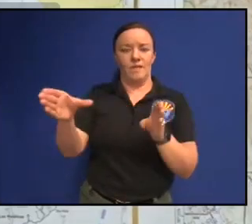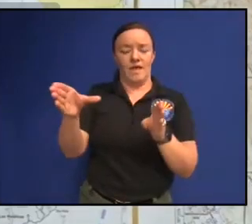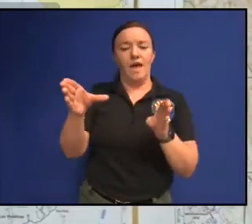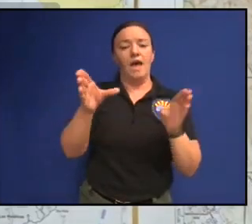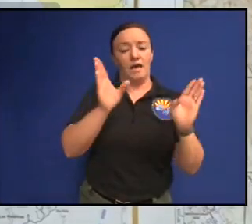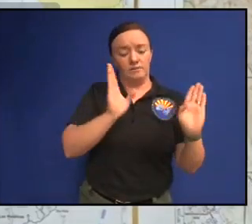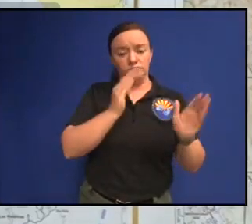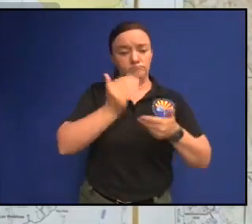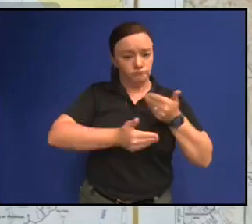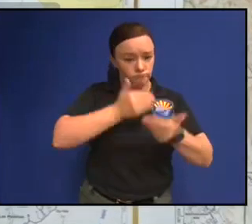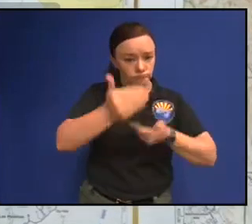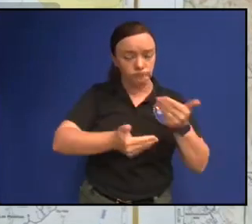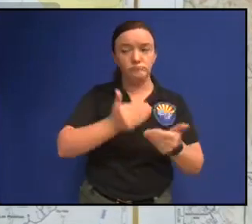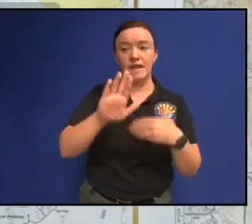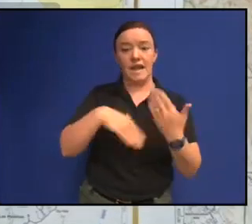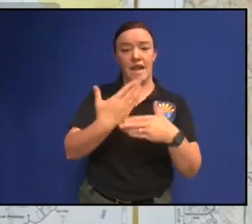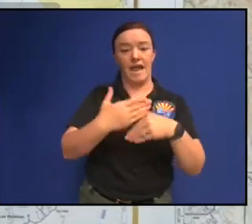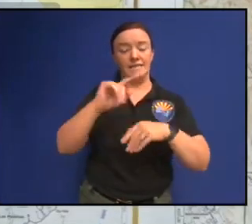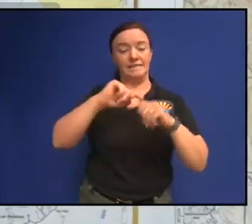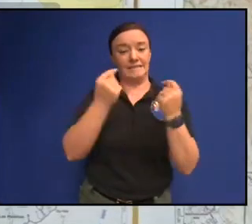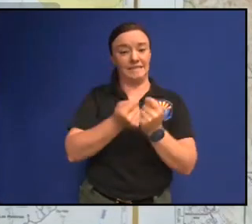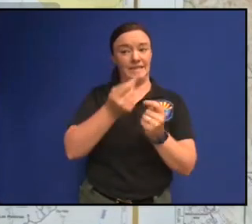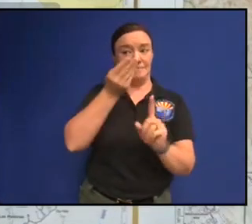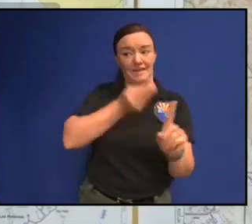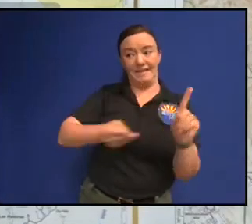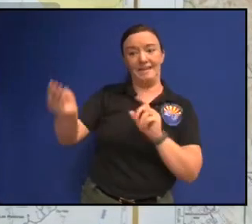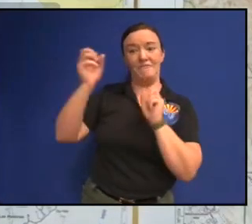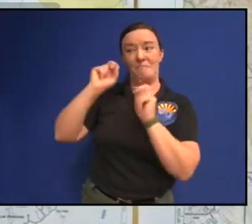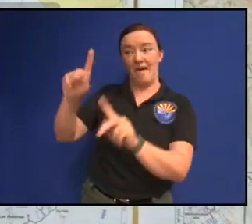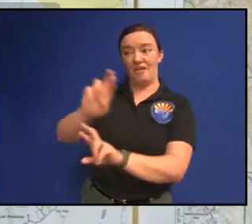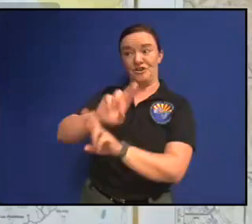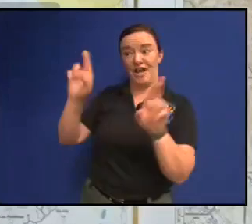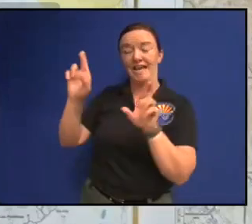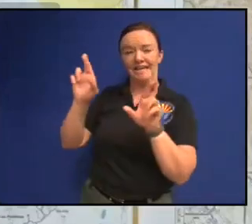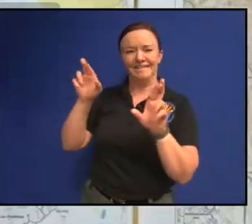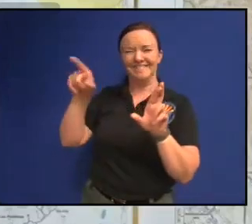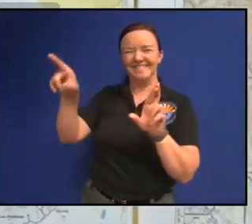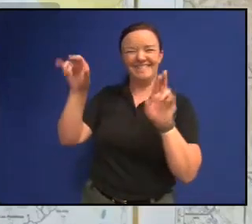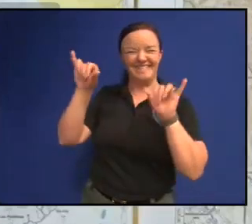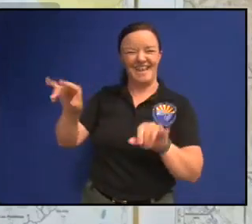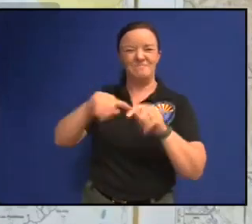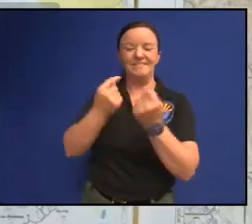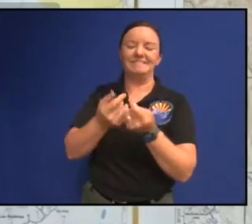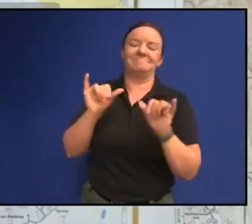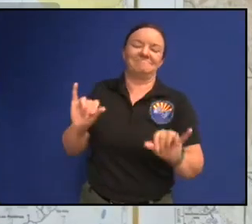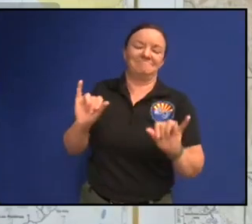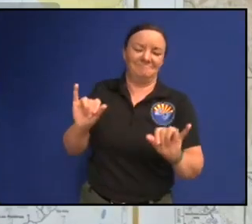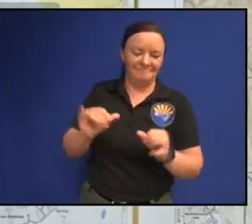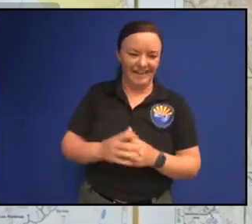BEHIND US. IRONICALLY, IT IS SOUTHWEST TEAM 1 AGAIN. IT'S MADE FOR A SMOOTH TRANSITION AND JUST BEEN A GREAT